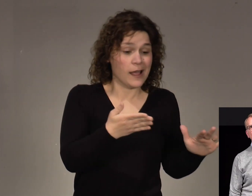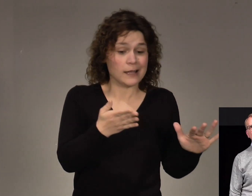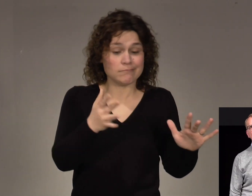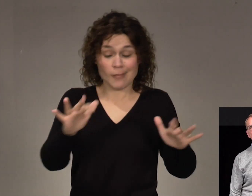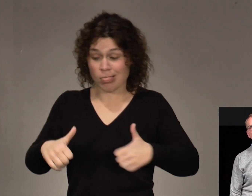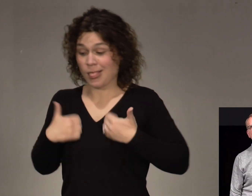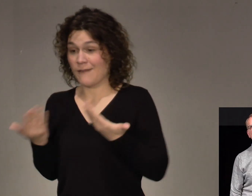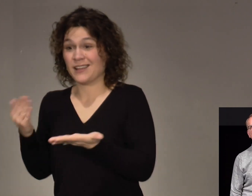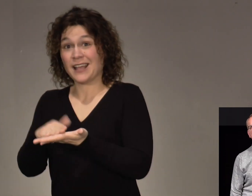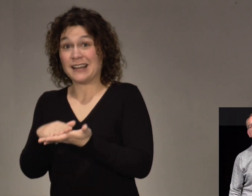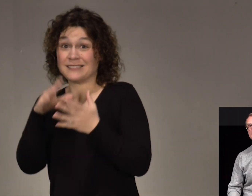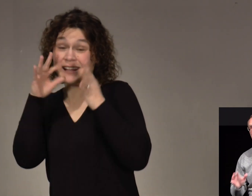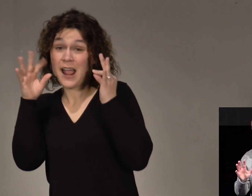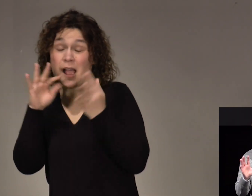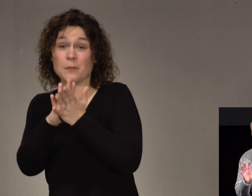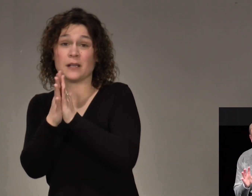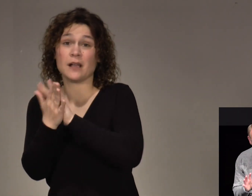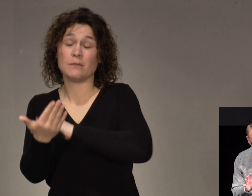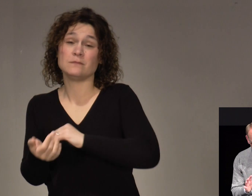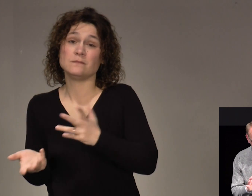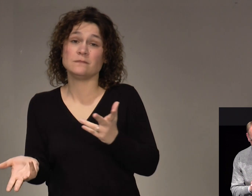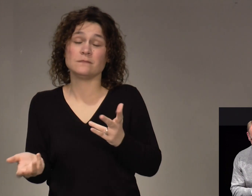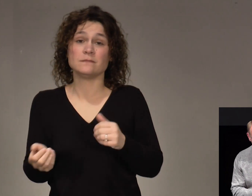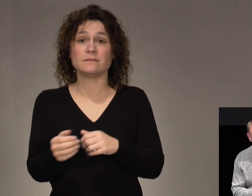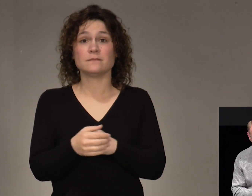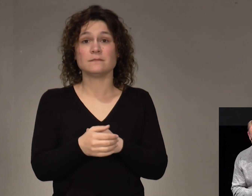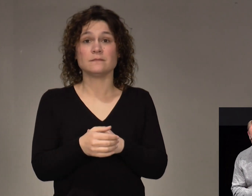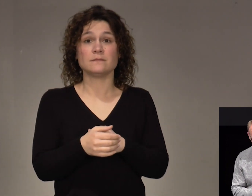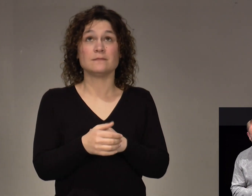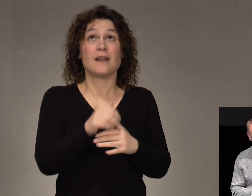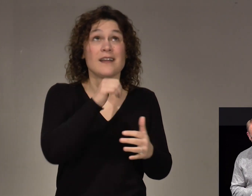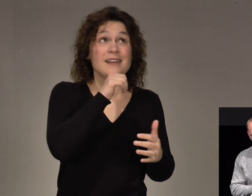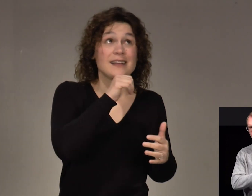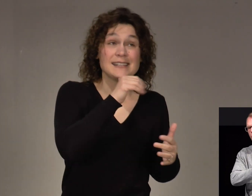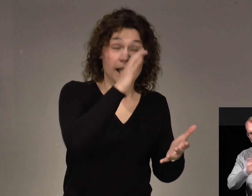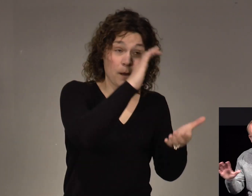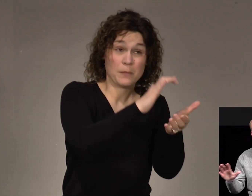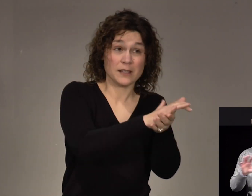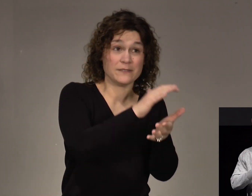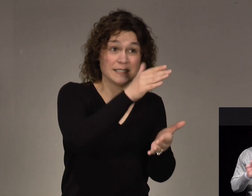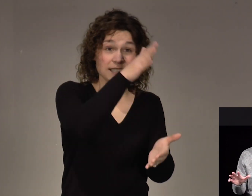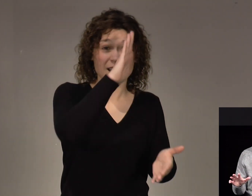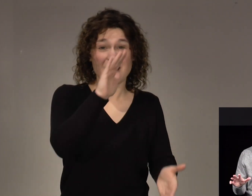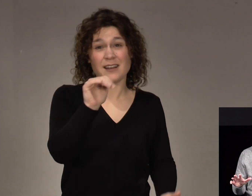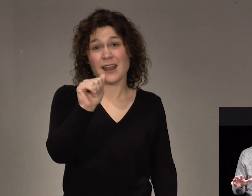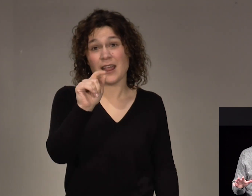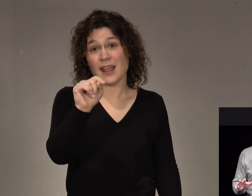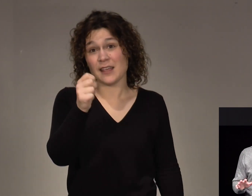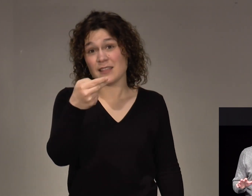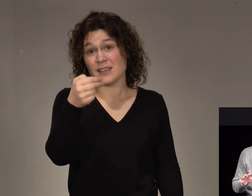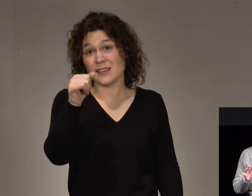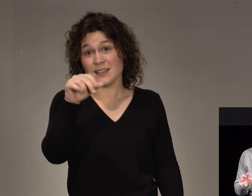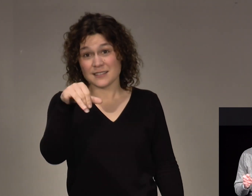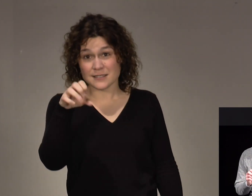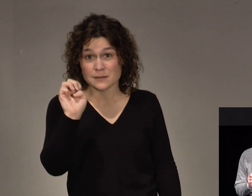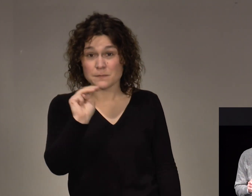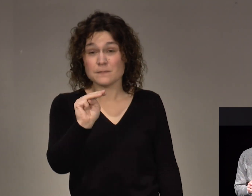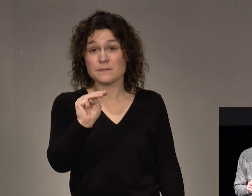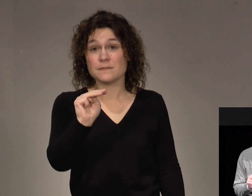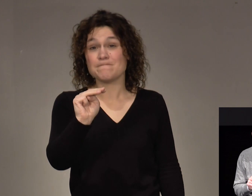And neither does Atheism. The world attempts to dull the sting of